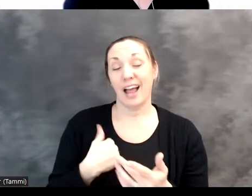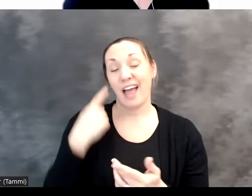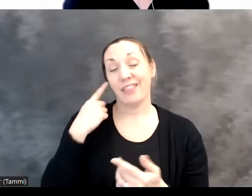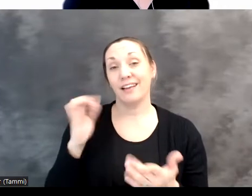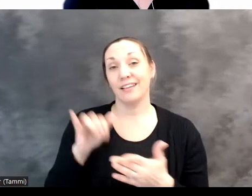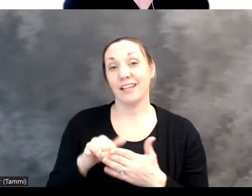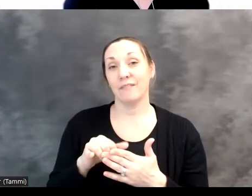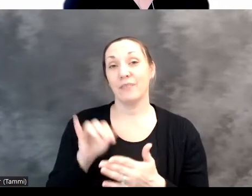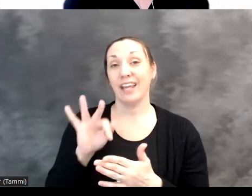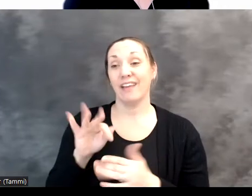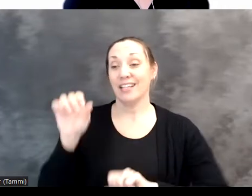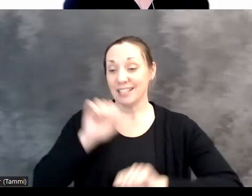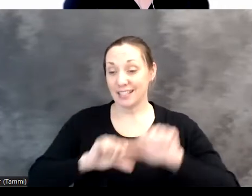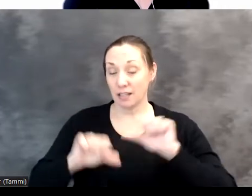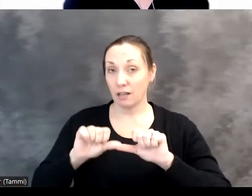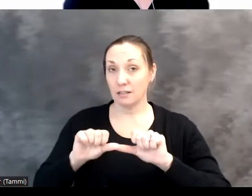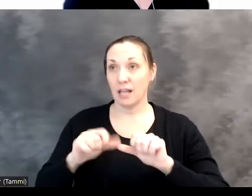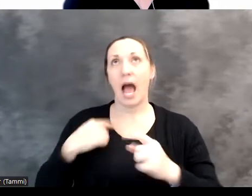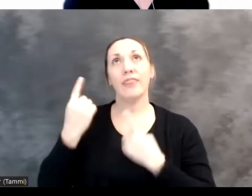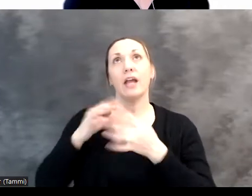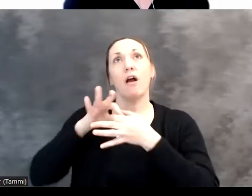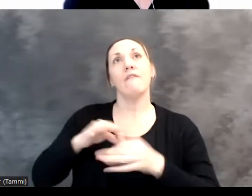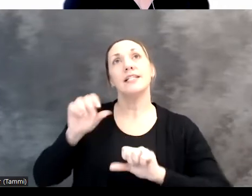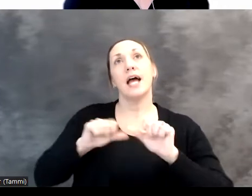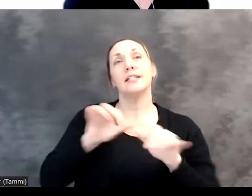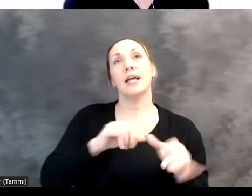training rearing its ugly head